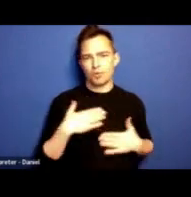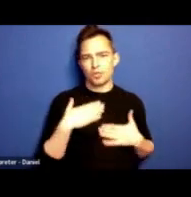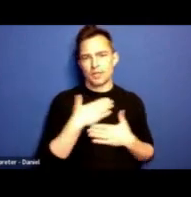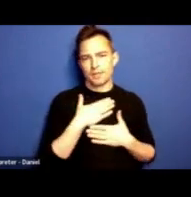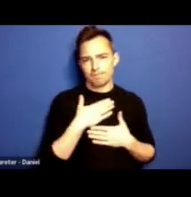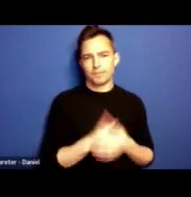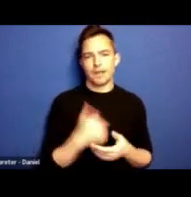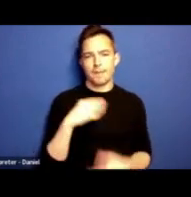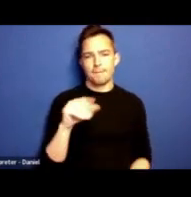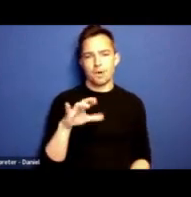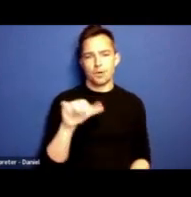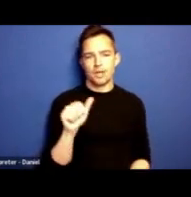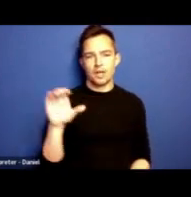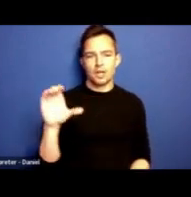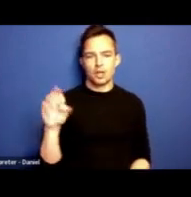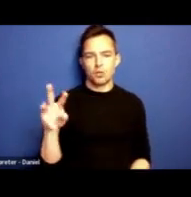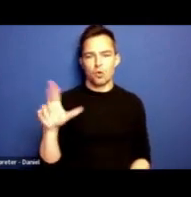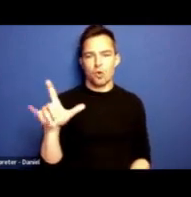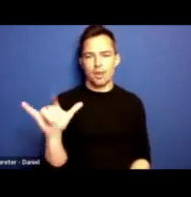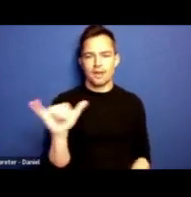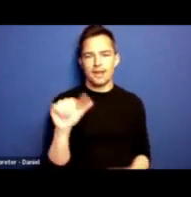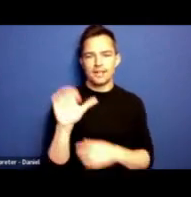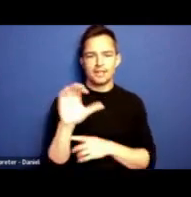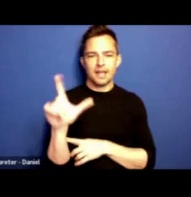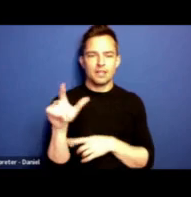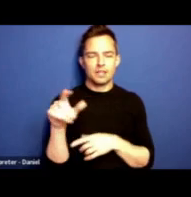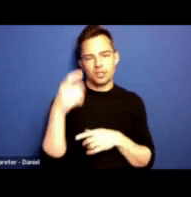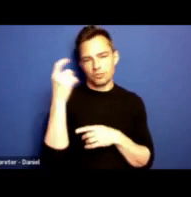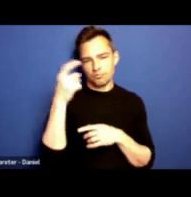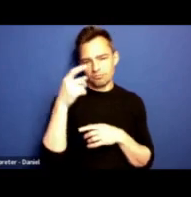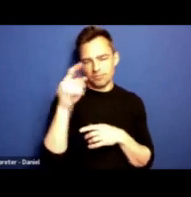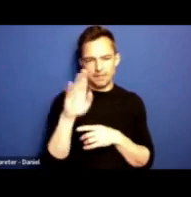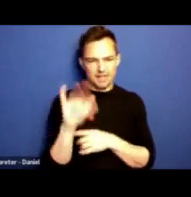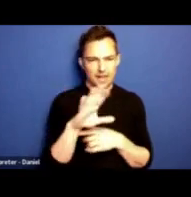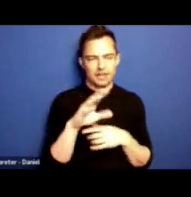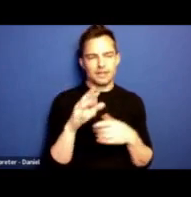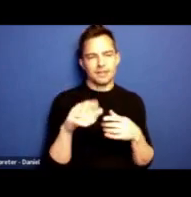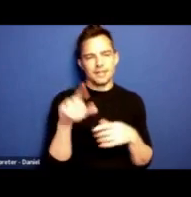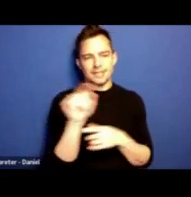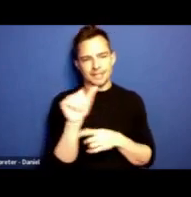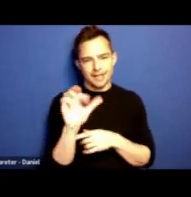am Maria Crowley with ACLs Traumatic Brain Injury, Technical Assistance and Resource Center. I am a white